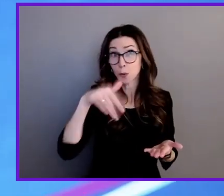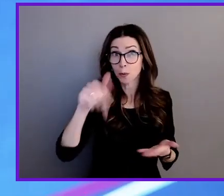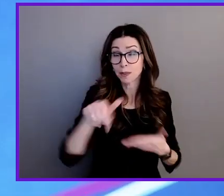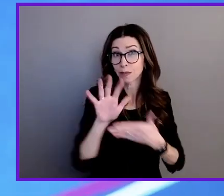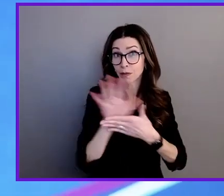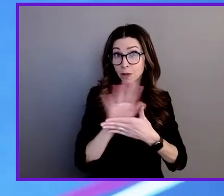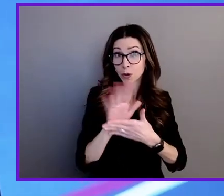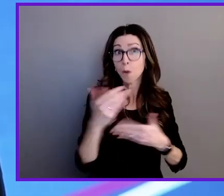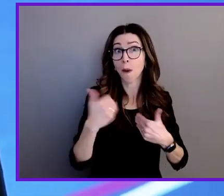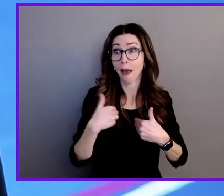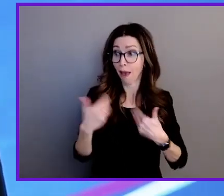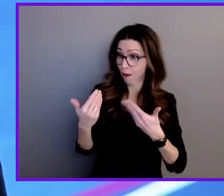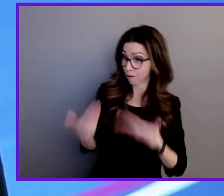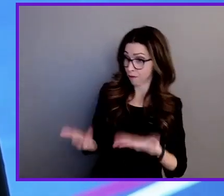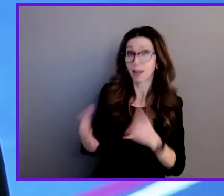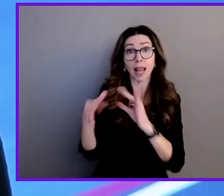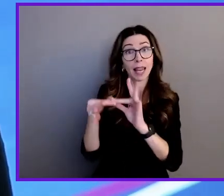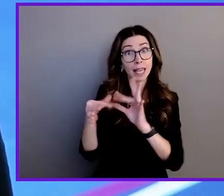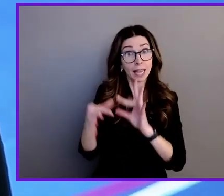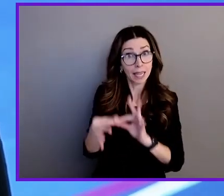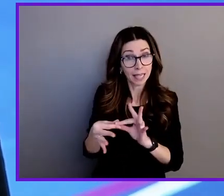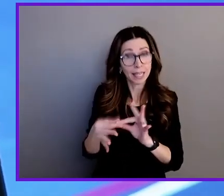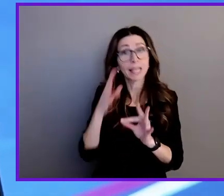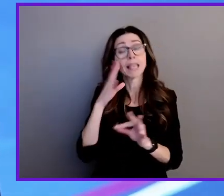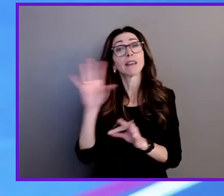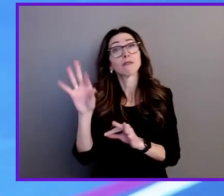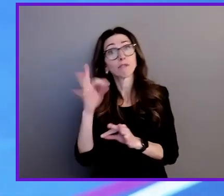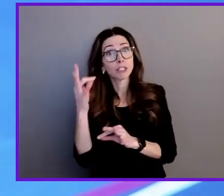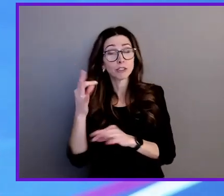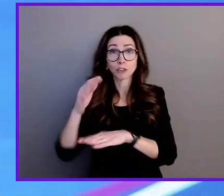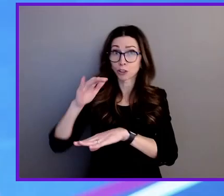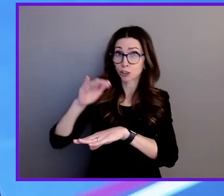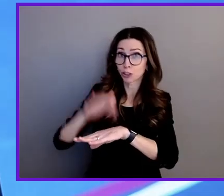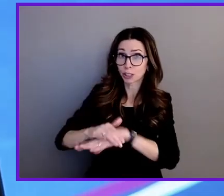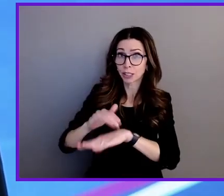with ASL, French with LSQ, or without interpretation.